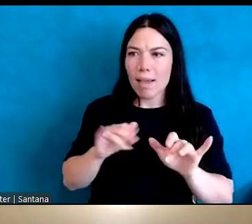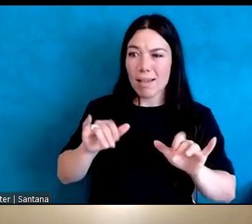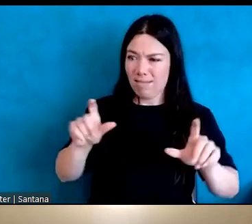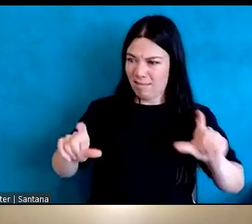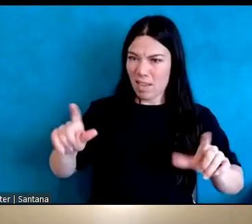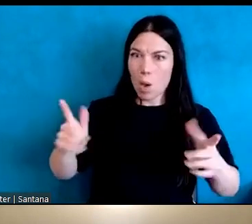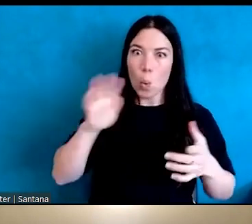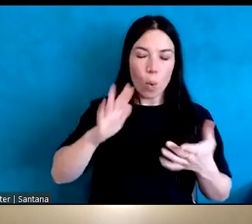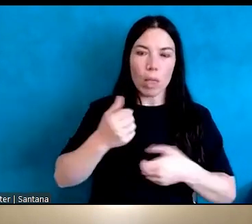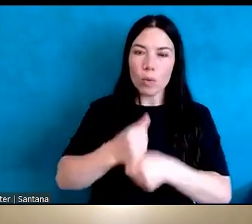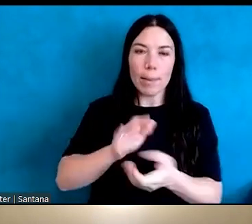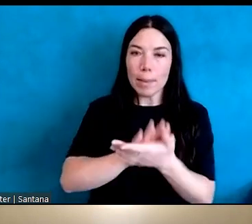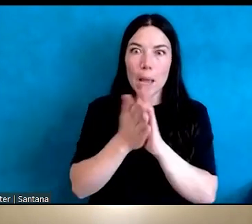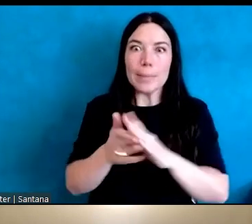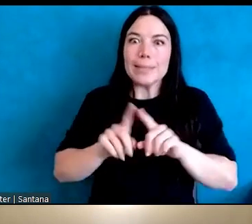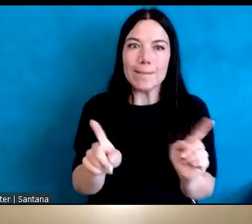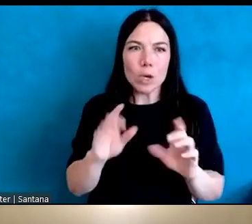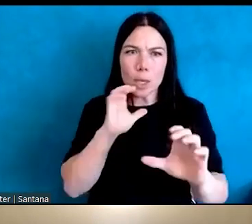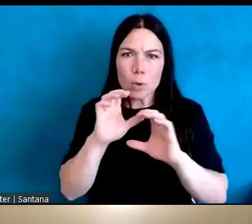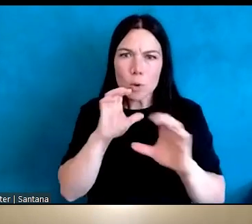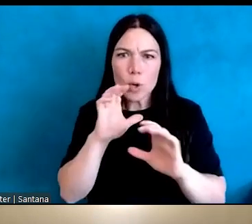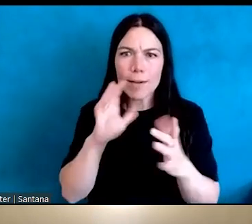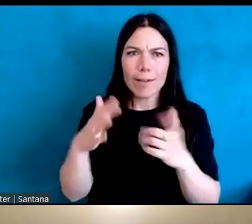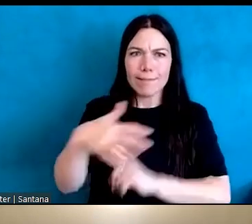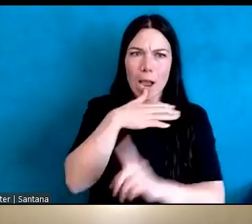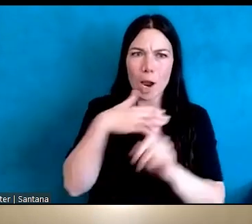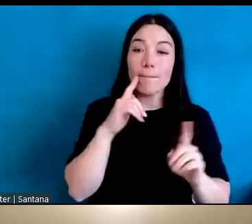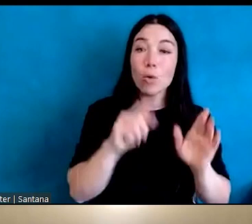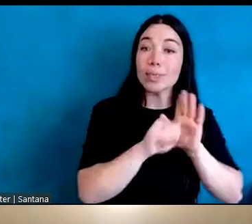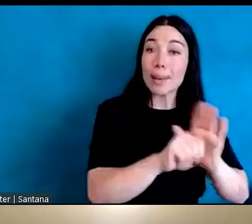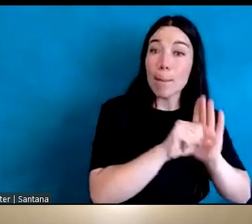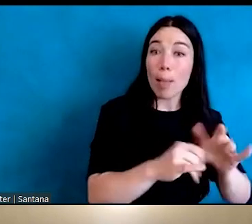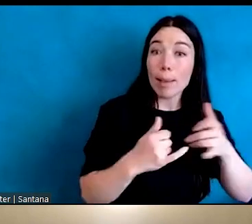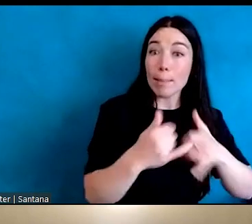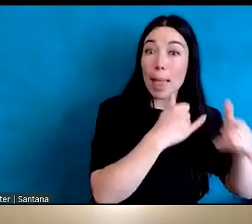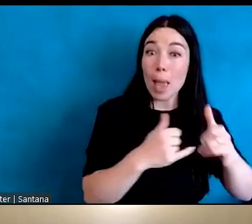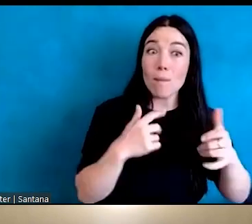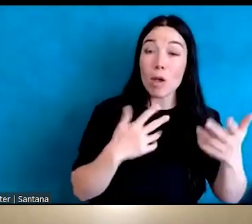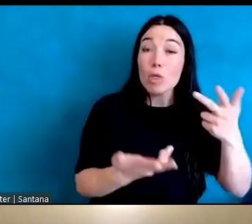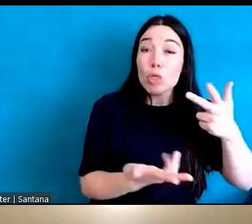So in symbolic play, at 18 months, we found three times greater joint attention than in functional play.